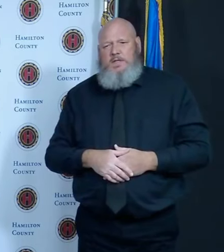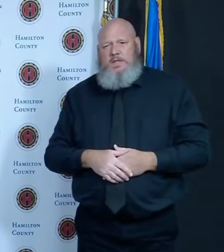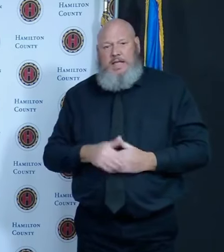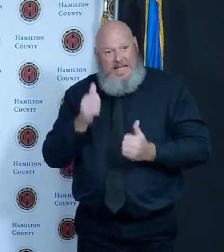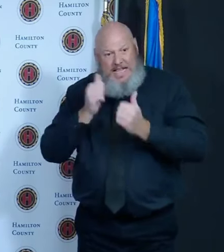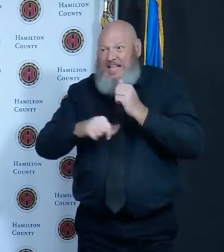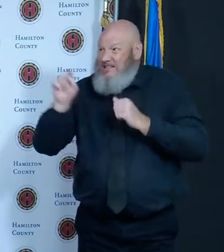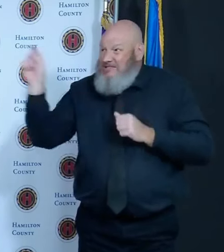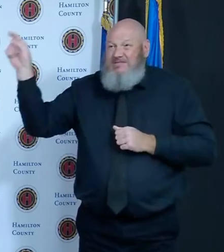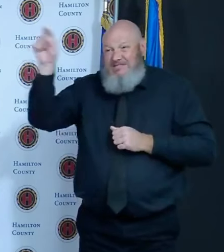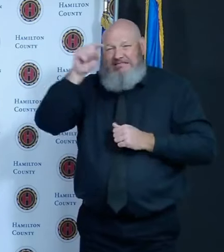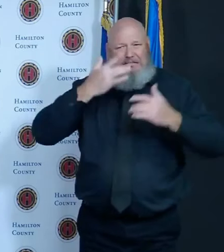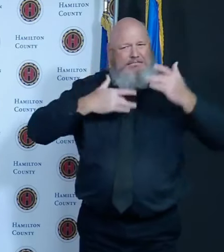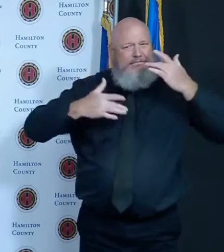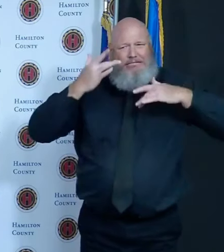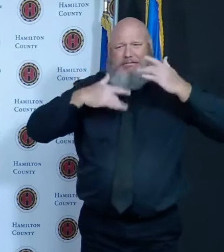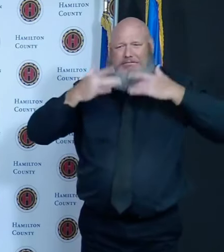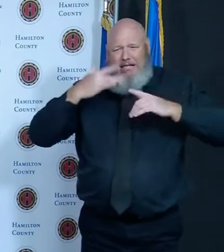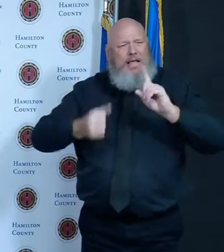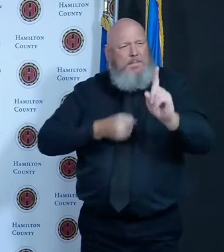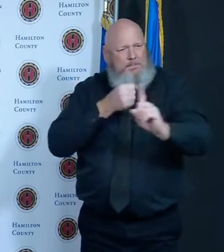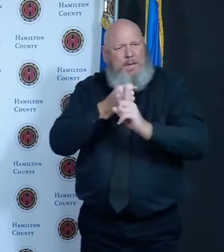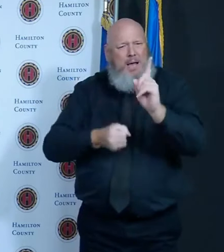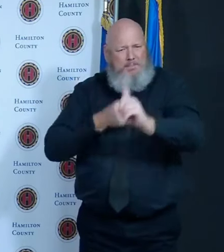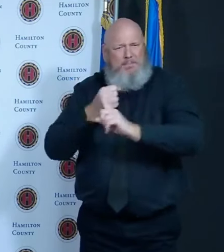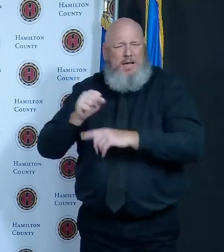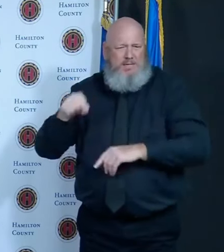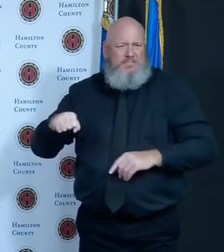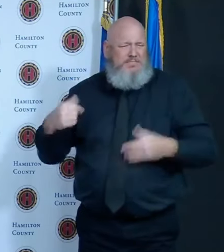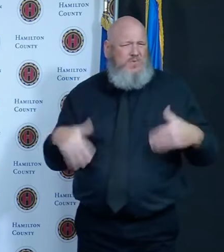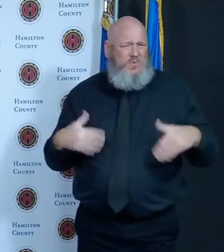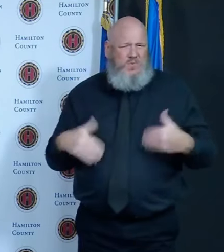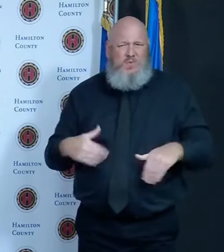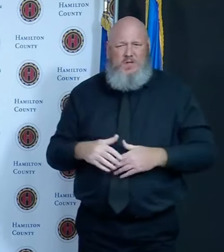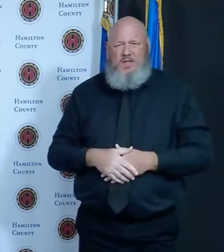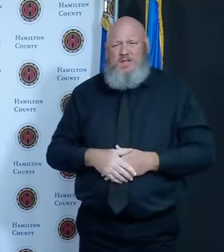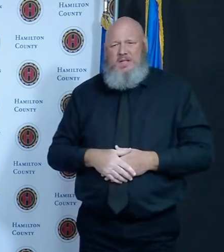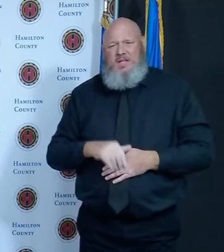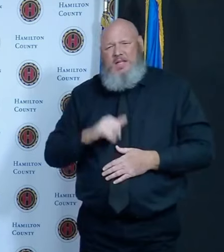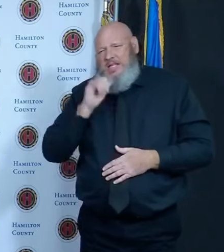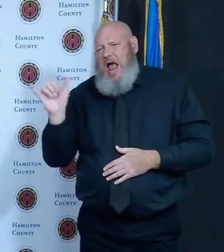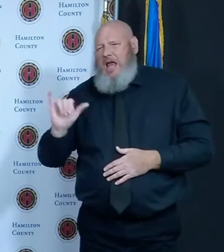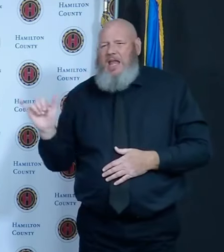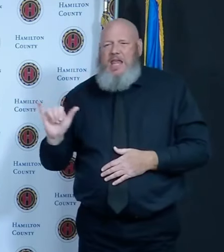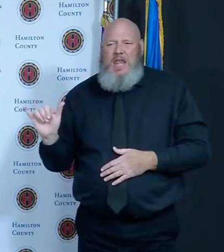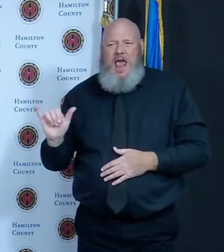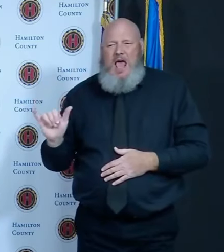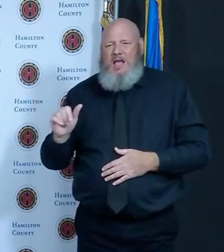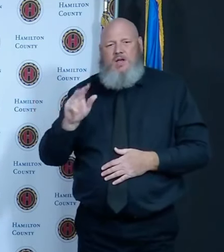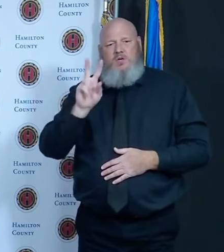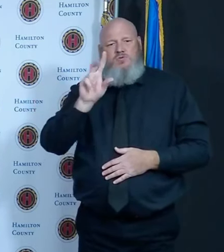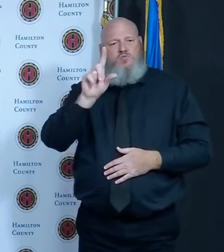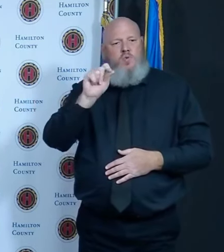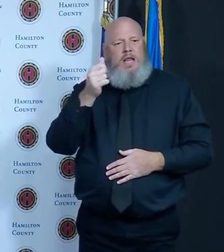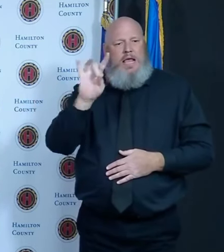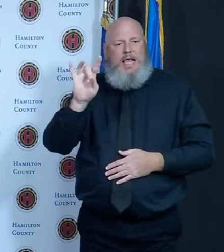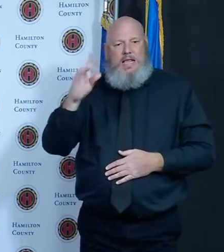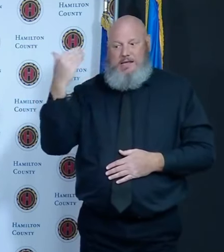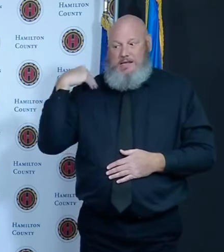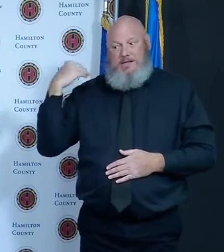this is impacting unlike 2008 it is impacting and impacting in such a significant way